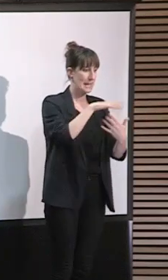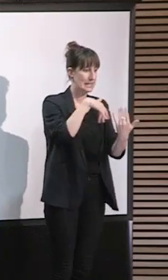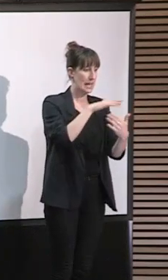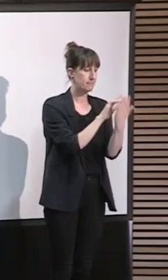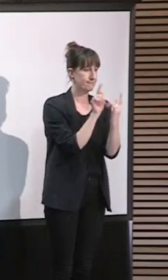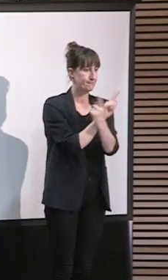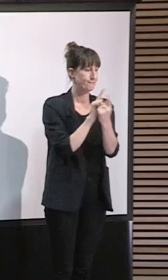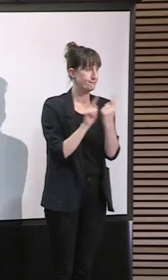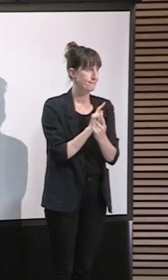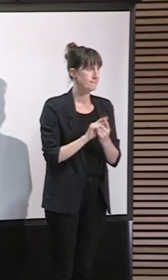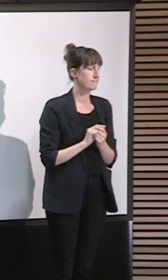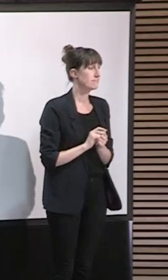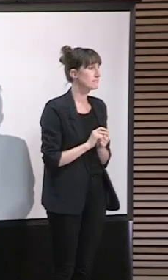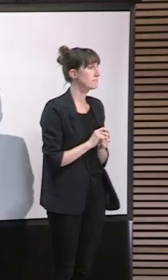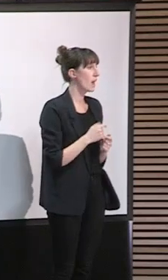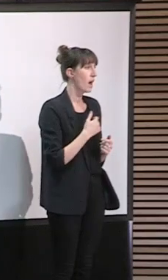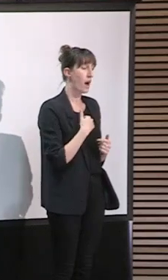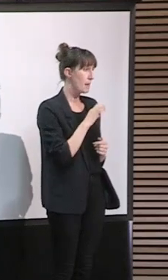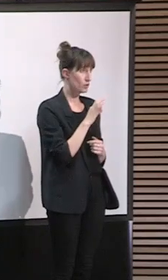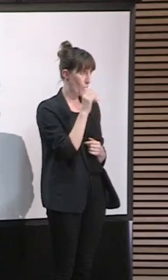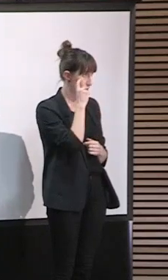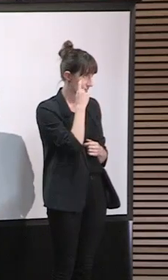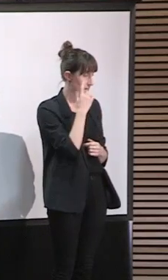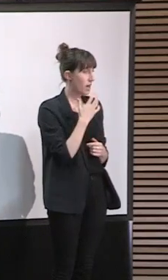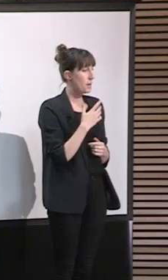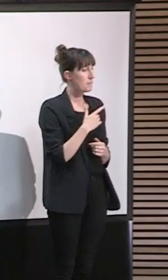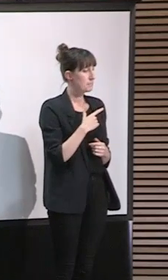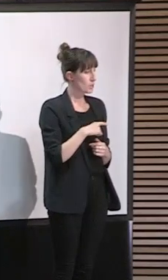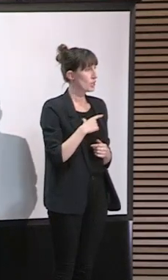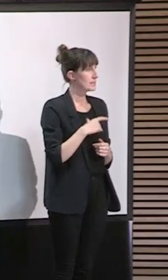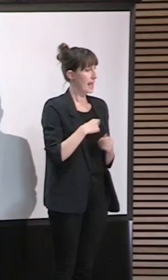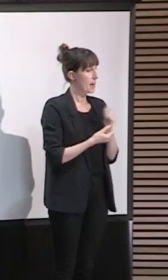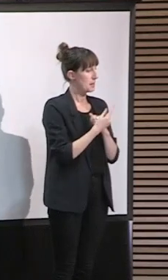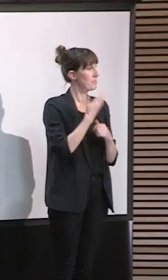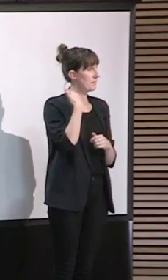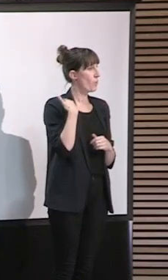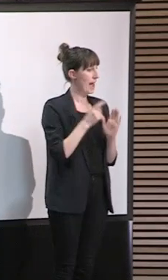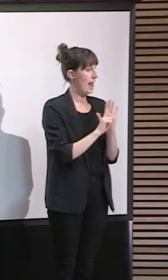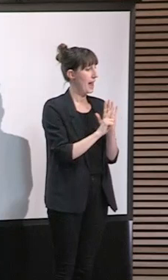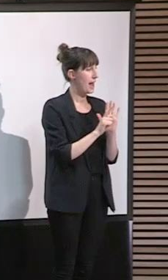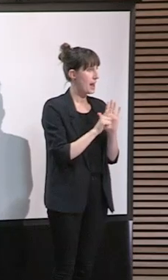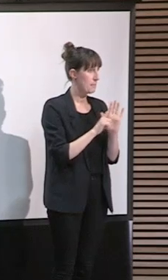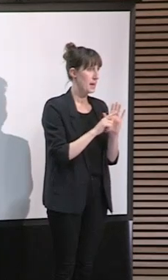go outside We'd have to look into that. I do know, because this